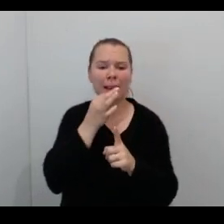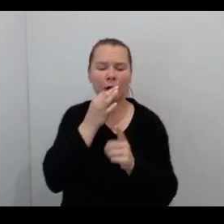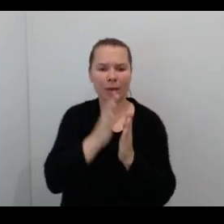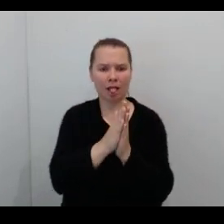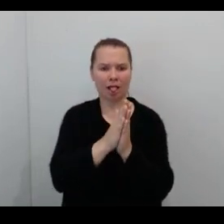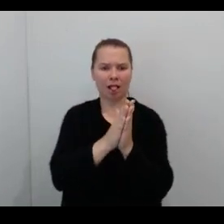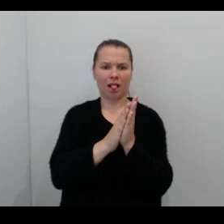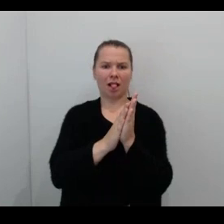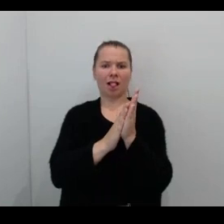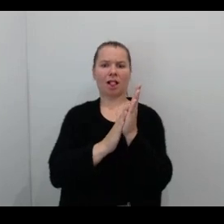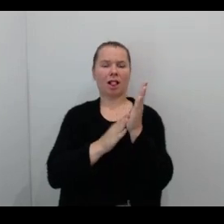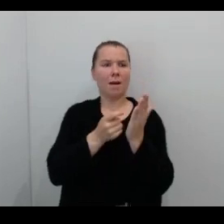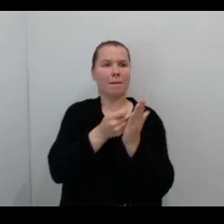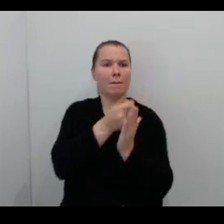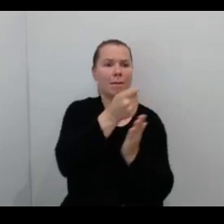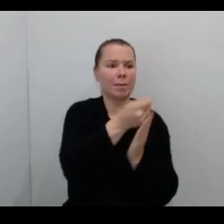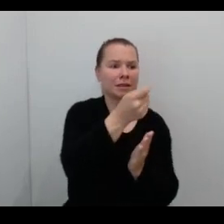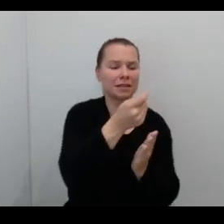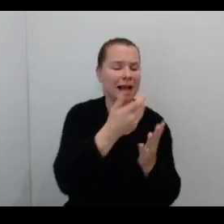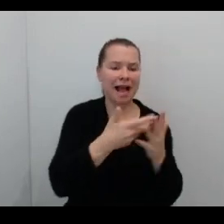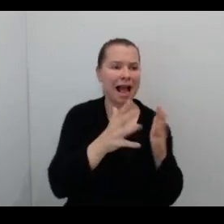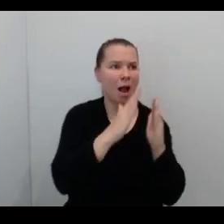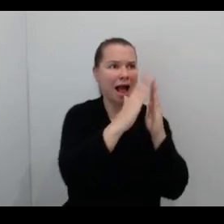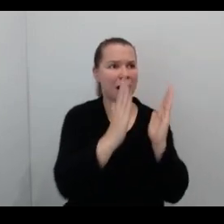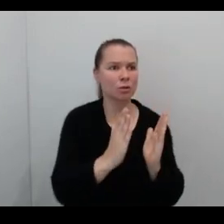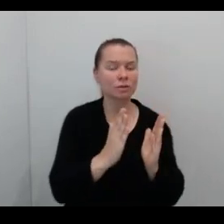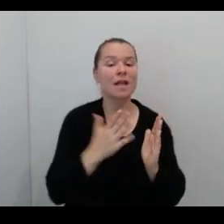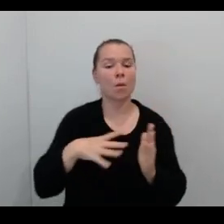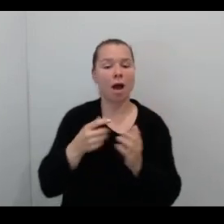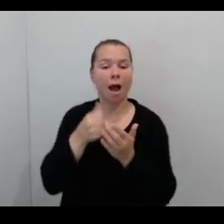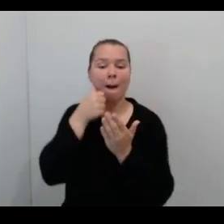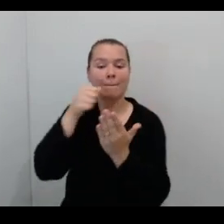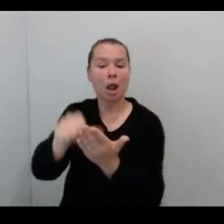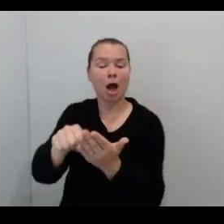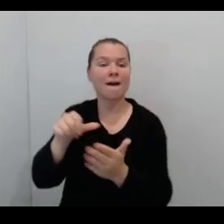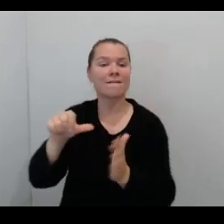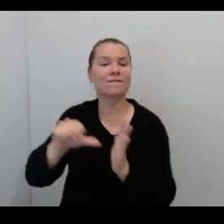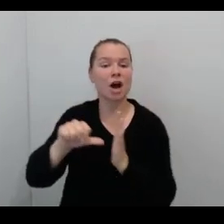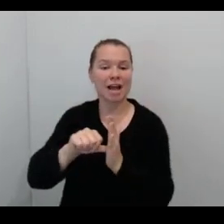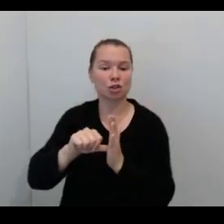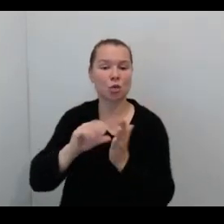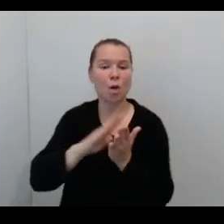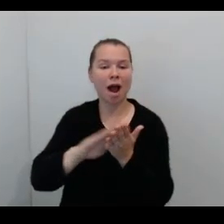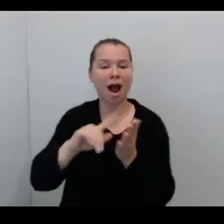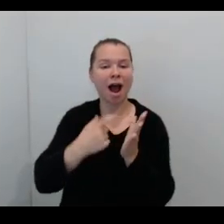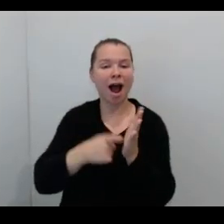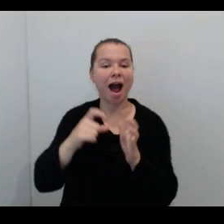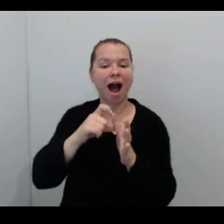to apply for financial hardship. What could their hardship variation look like?